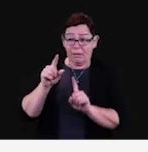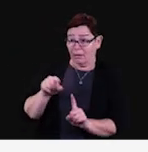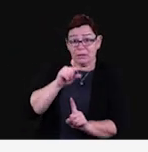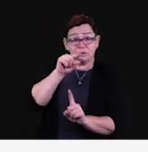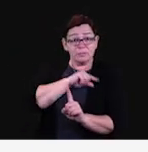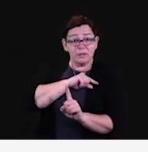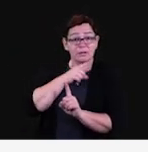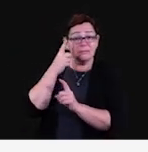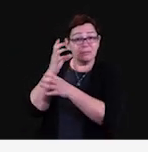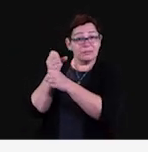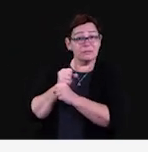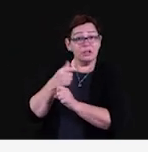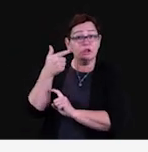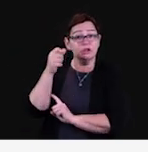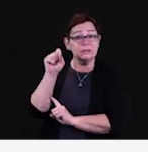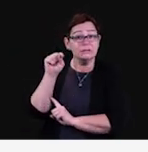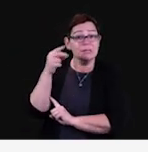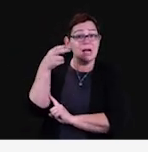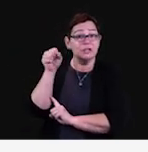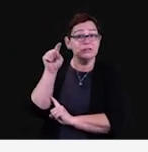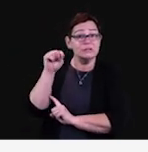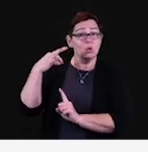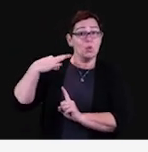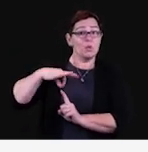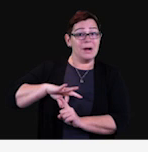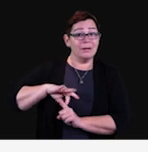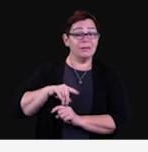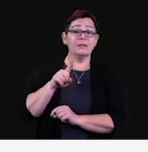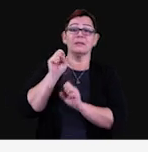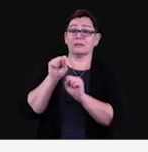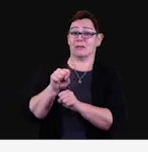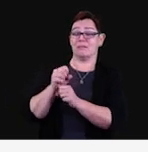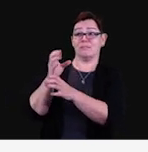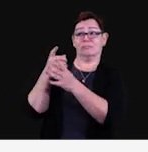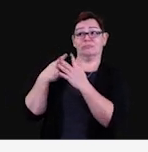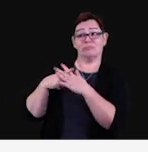receiving up to $496 per year.